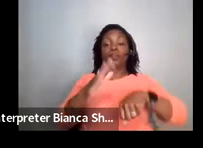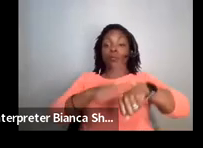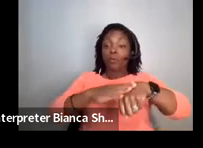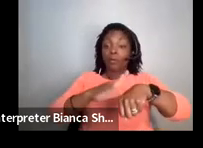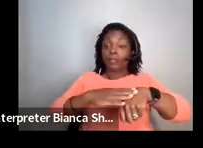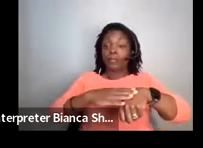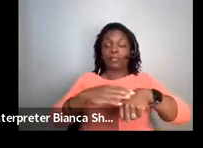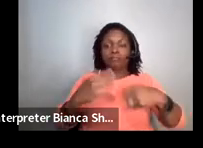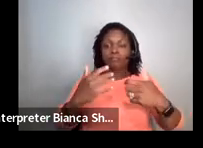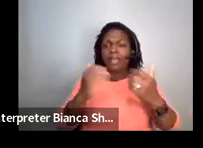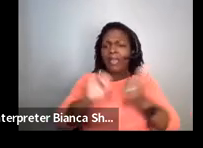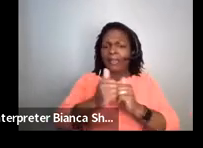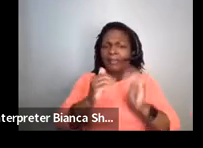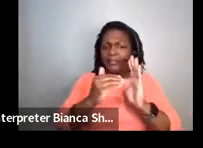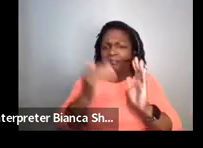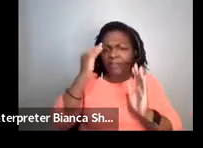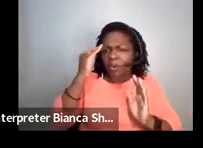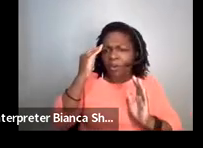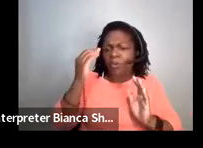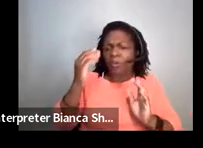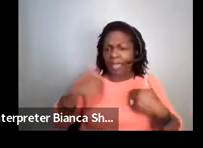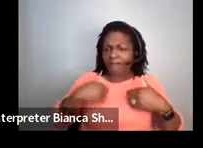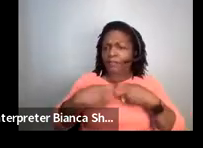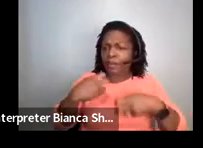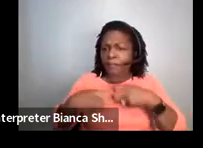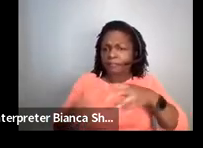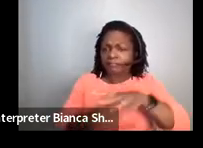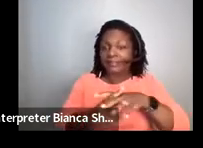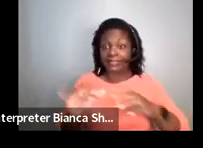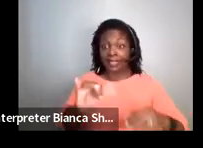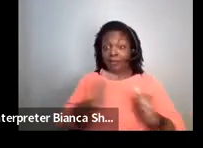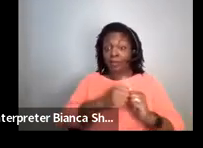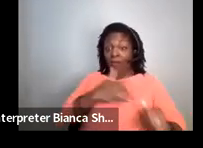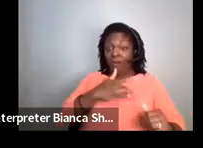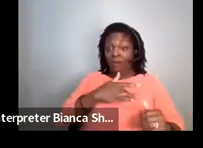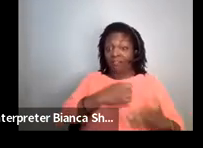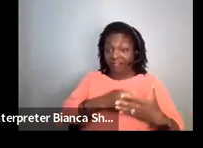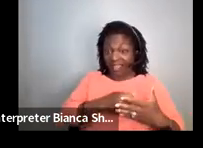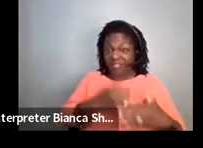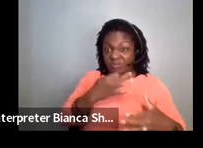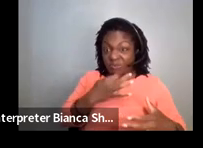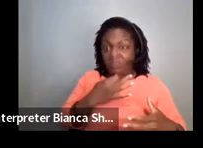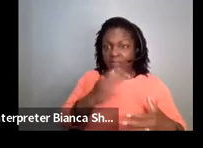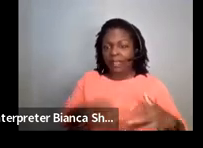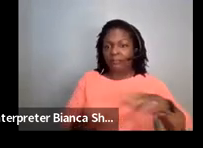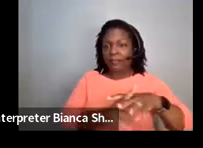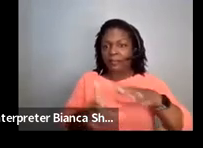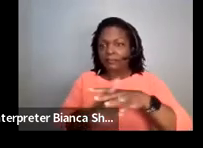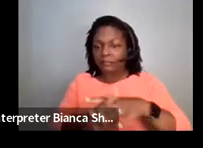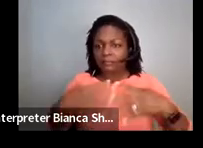Then we're gonna talk about those practical things we can do to become alzheimer's aware in our society.